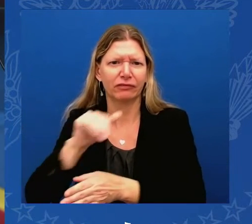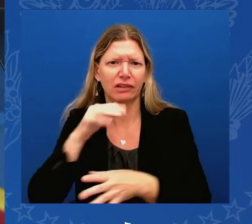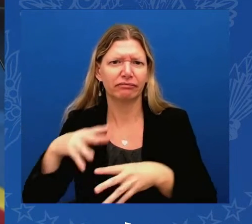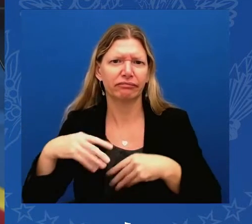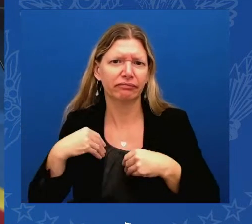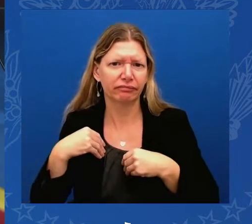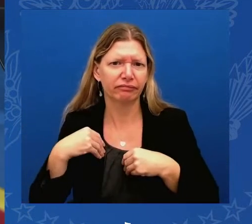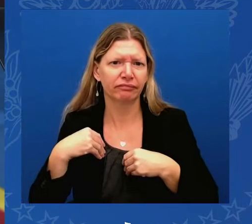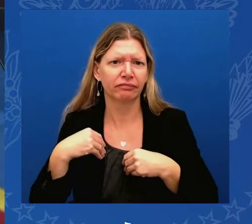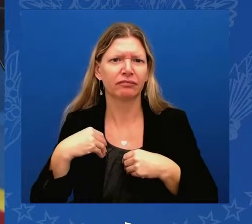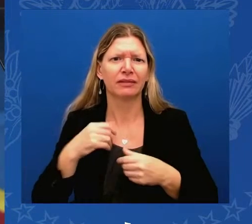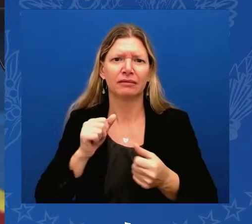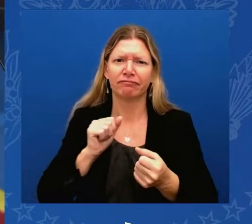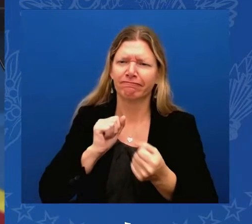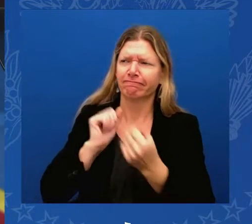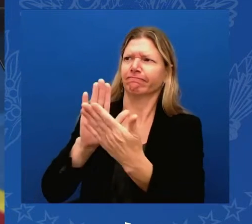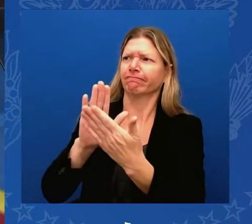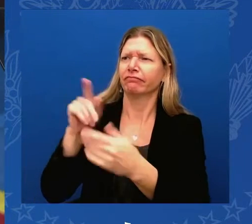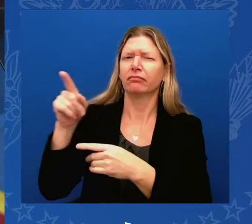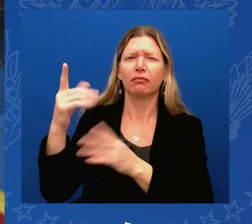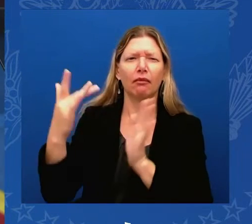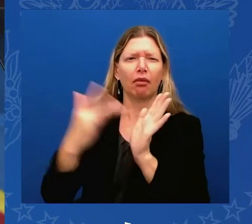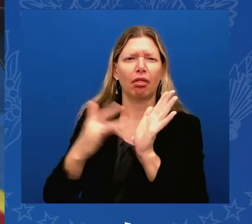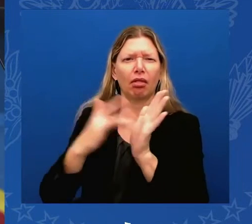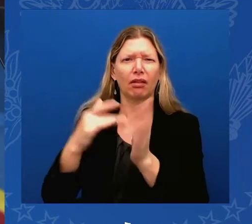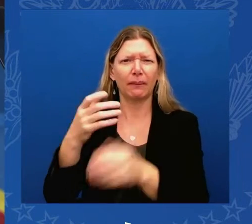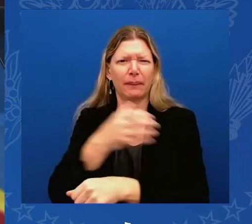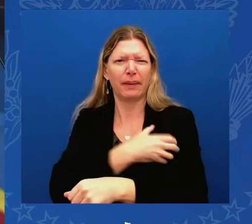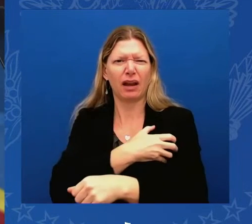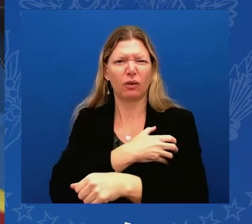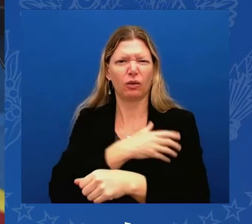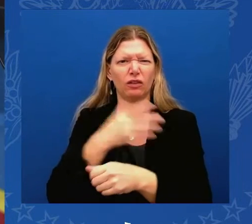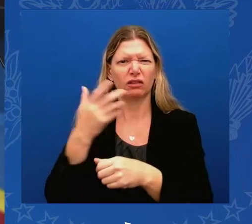It's about knowing faith without works is dead.